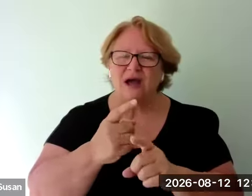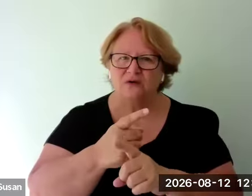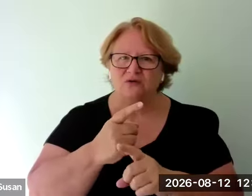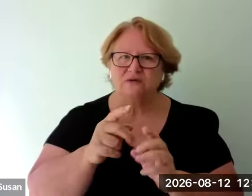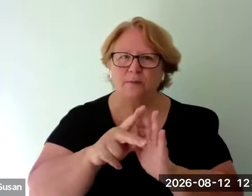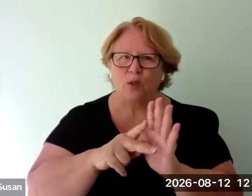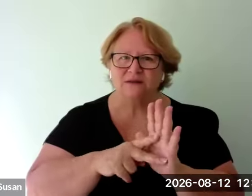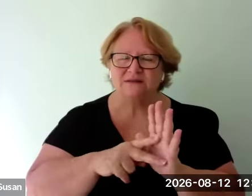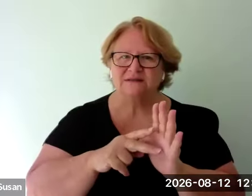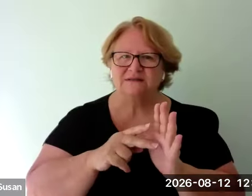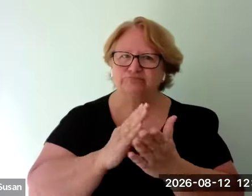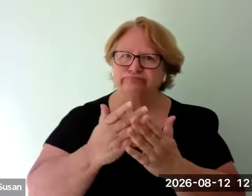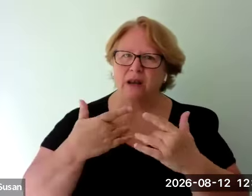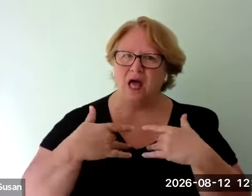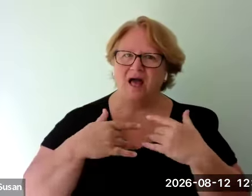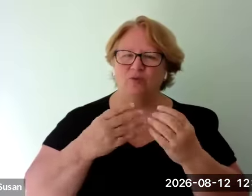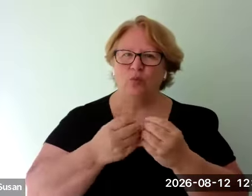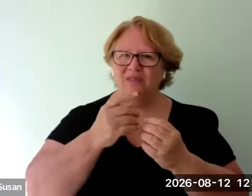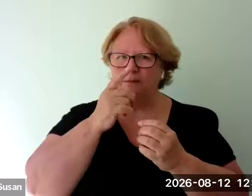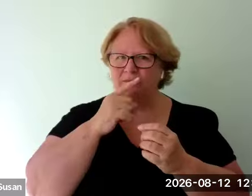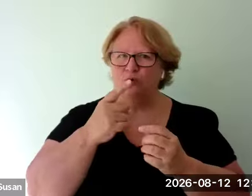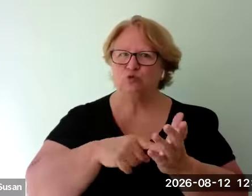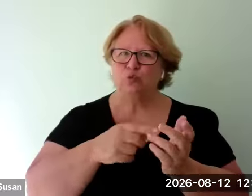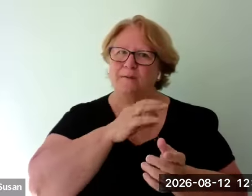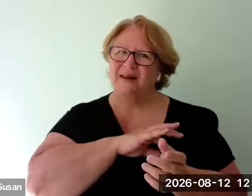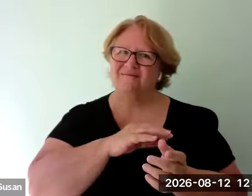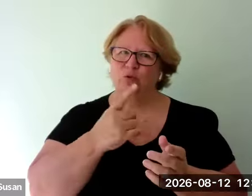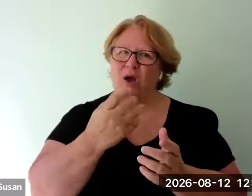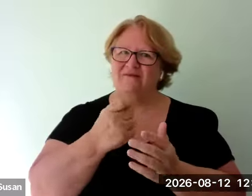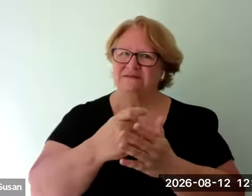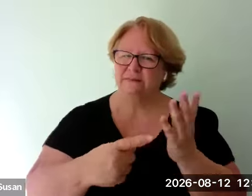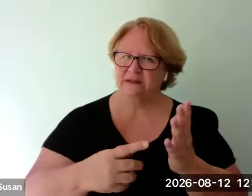for people with disability and how it can contribute to changes in policy, practice or programs that benefit